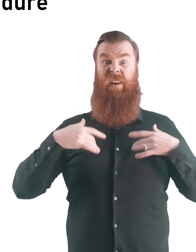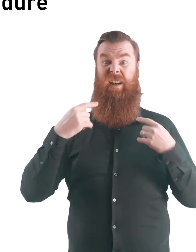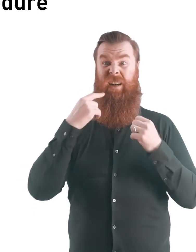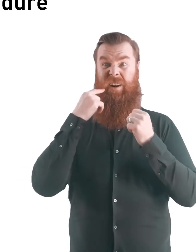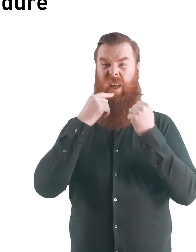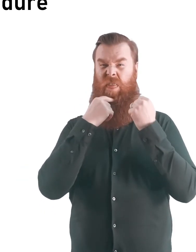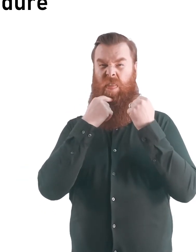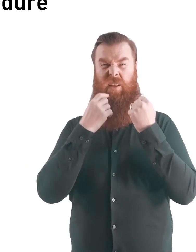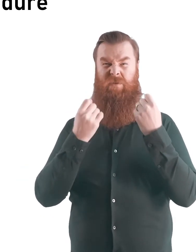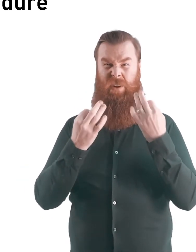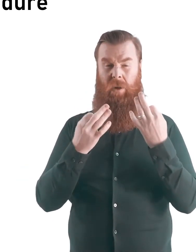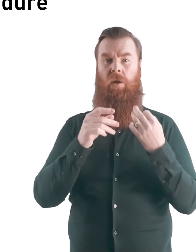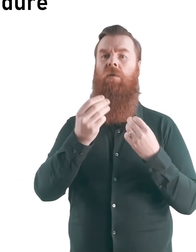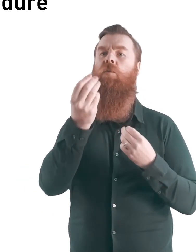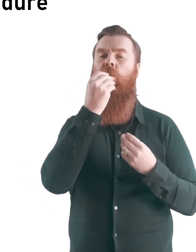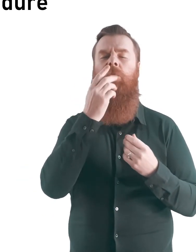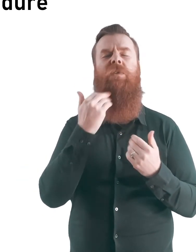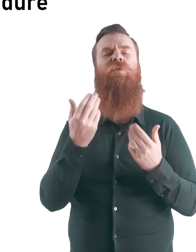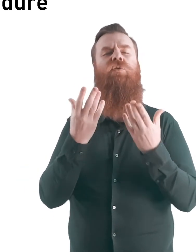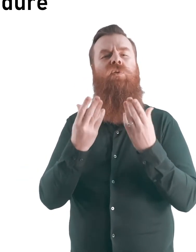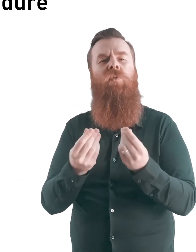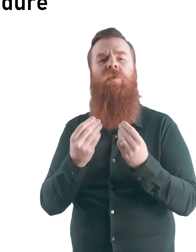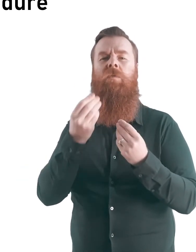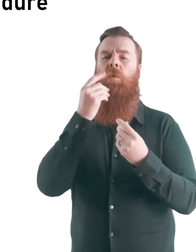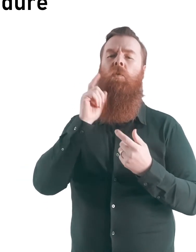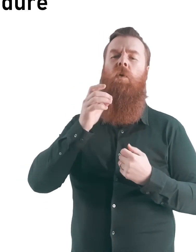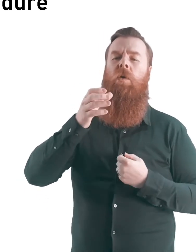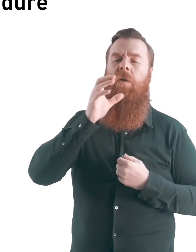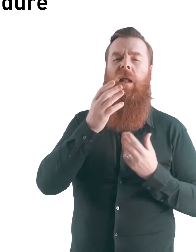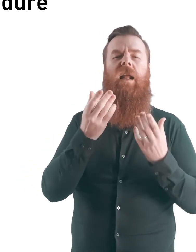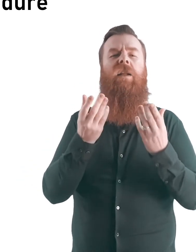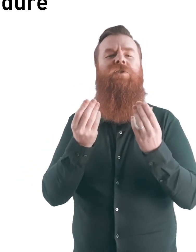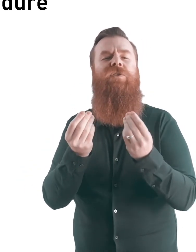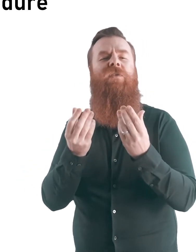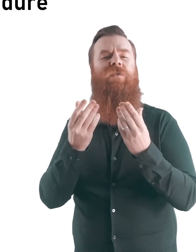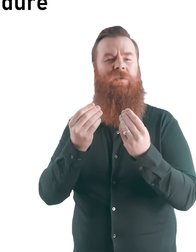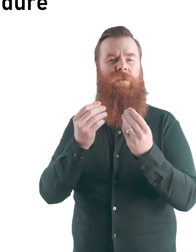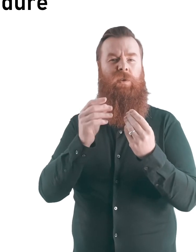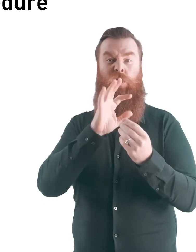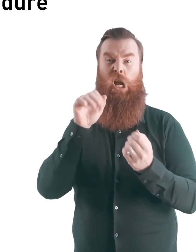and be careful to not bite your cheek or tongue when chewing.